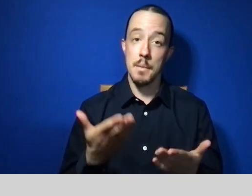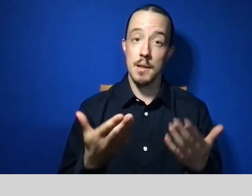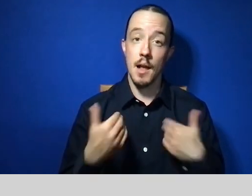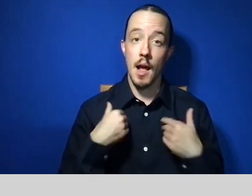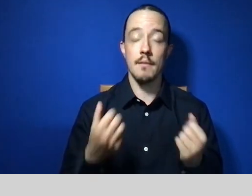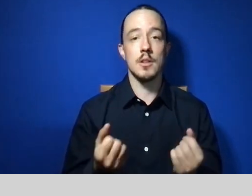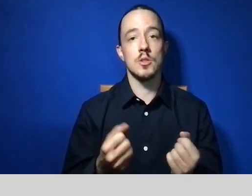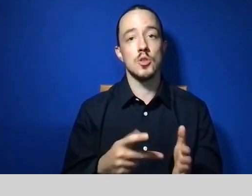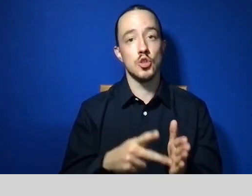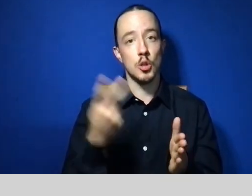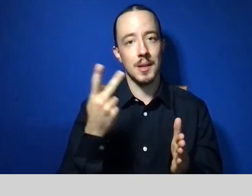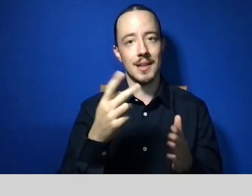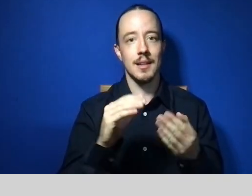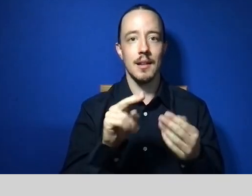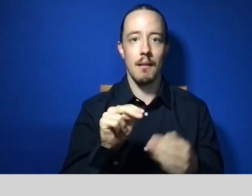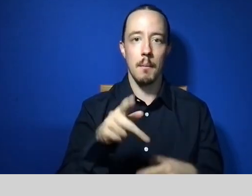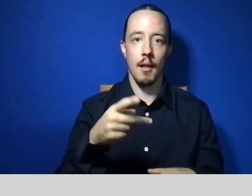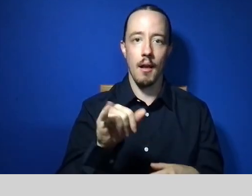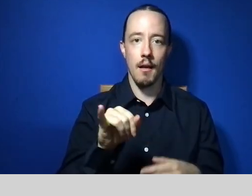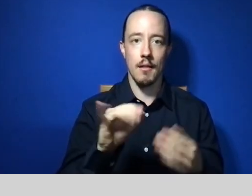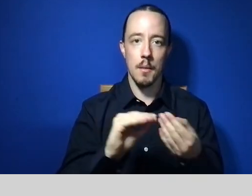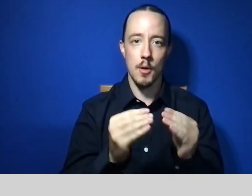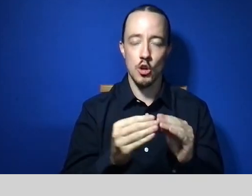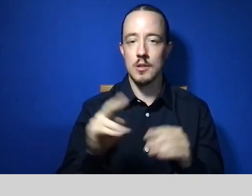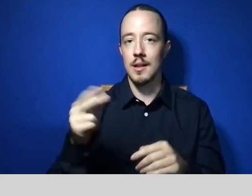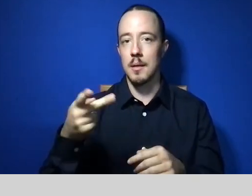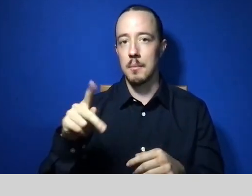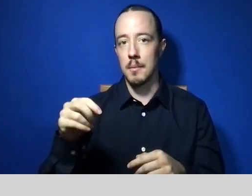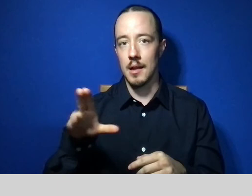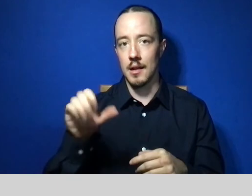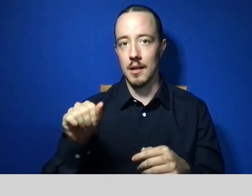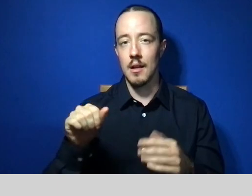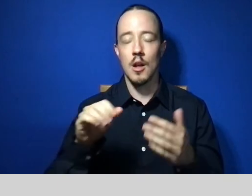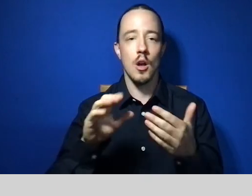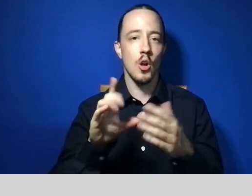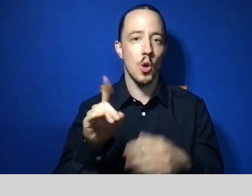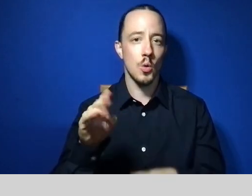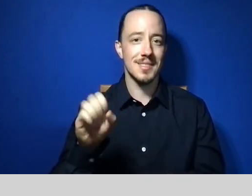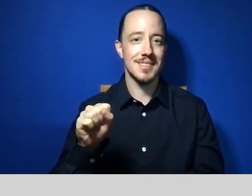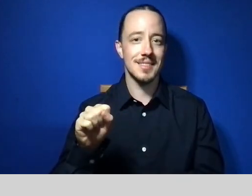duplicate NPI numbers and hicpic codes and different place of service depending on